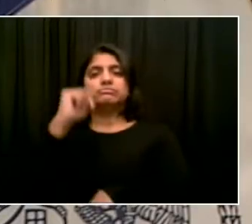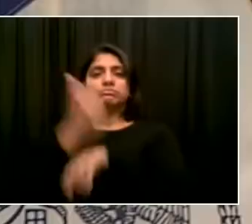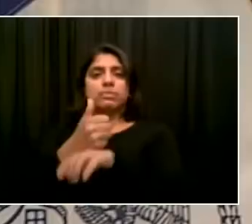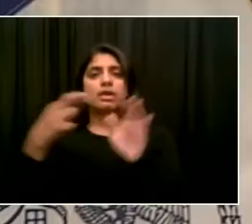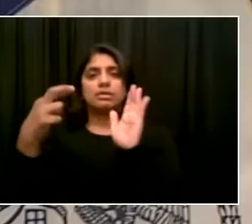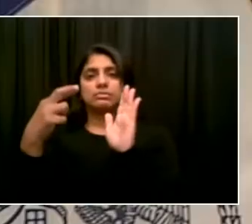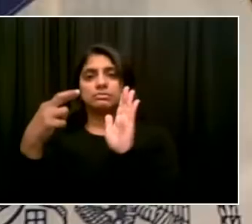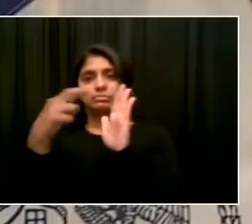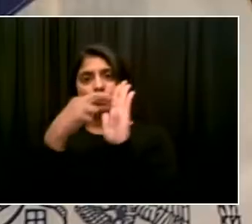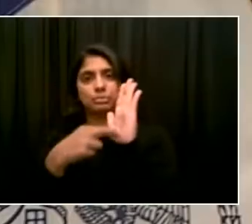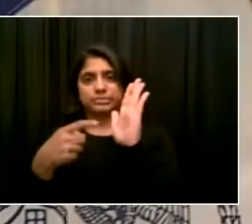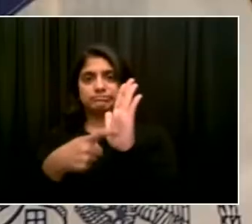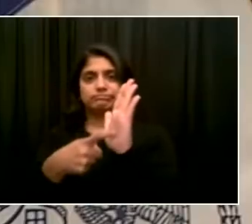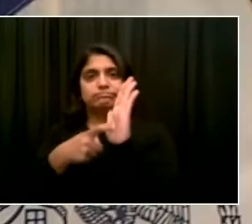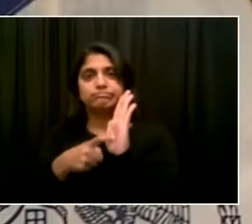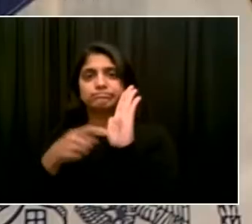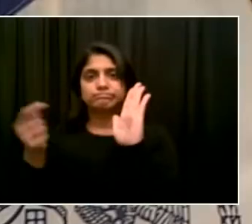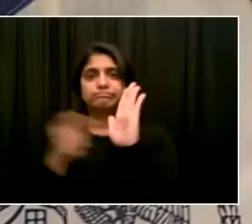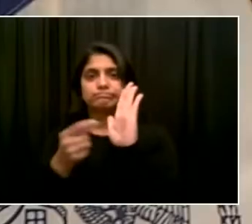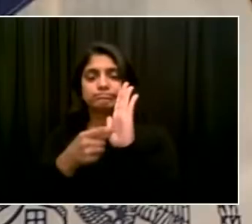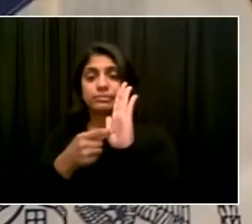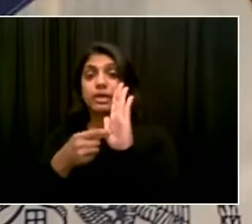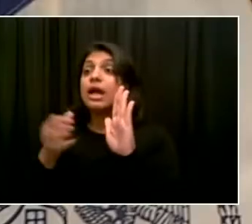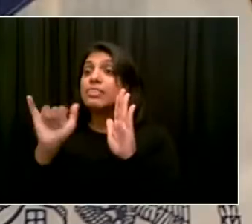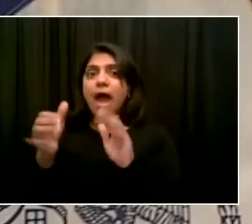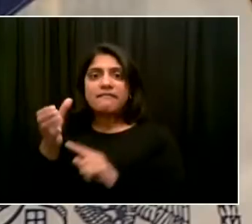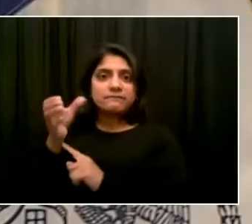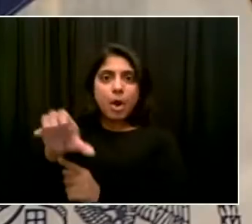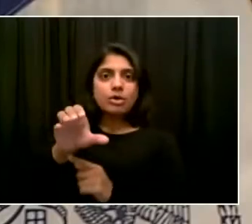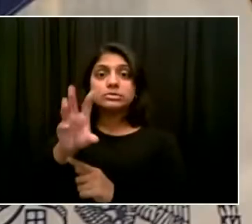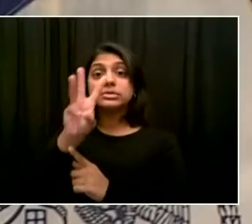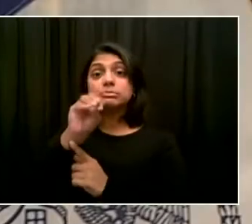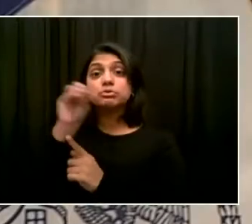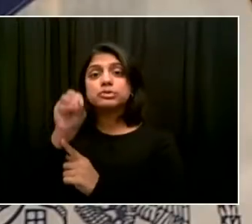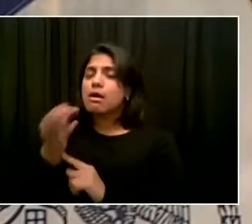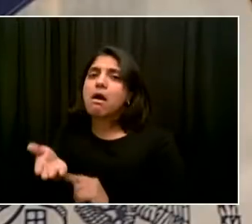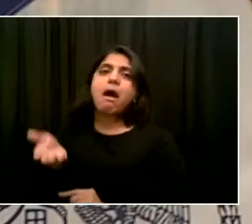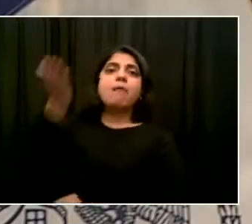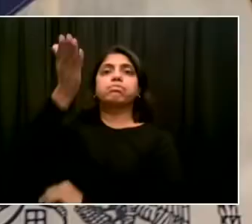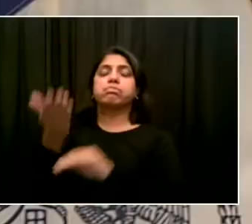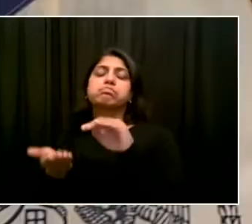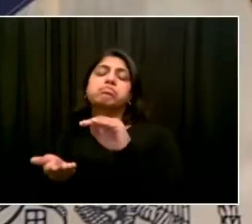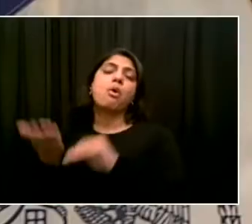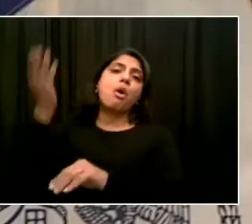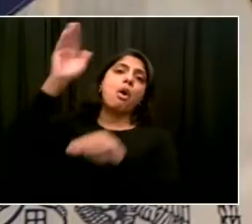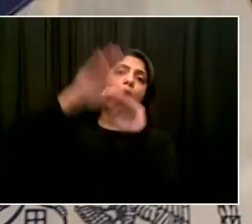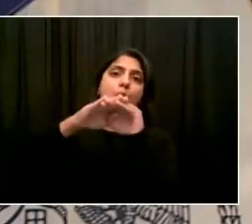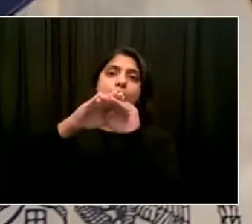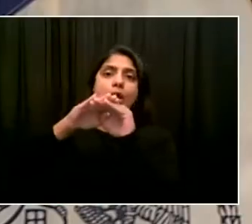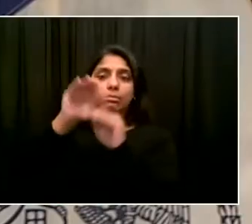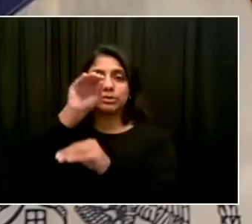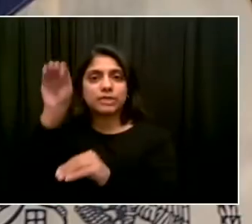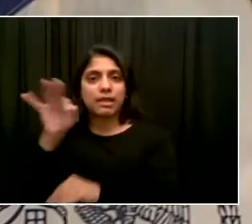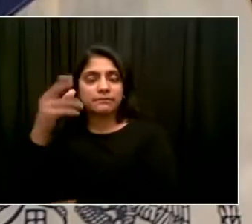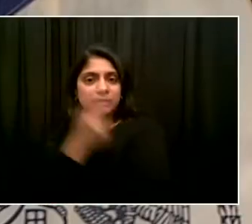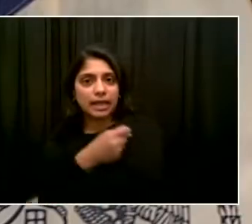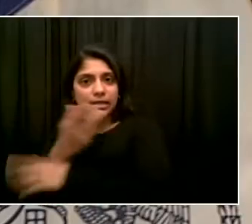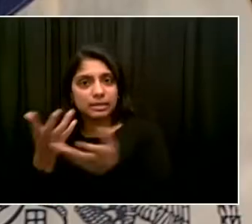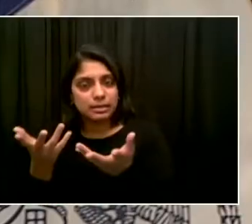OF ALL ADULTS WITH AT LEAST ONE DOSE. WE SAW EVERY SINGLE TIME WE SAW A MANDATE